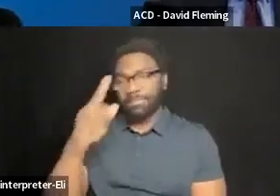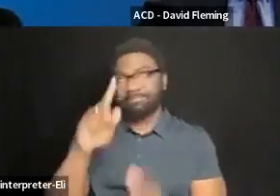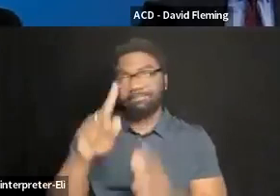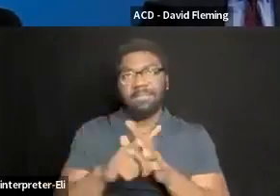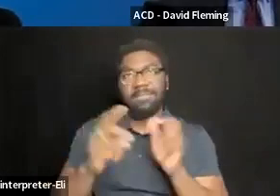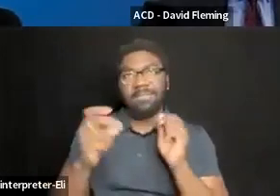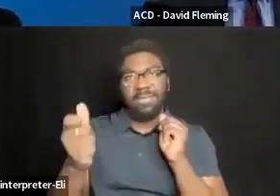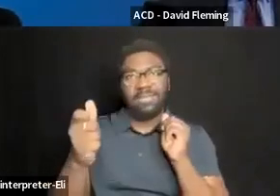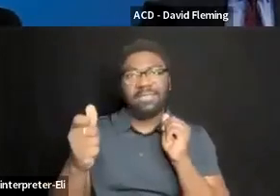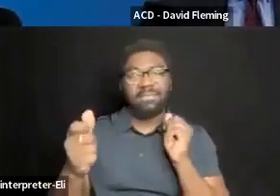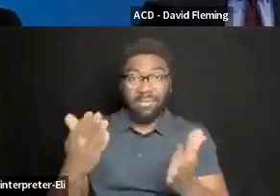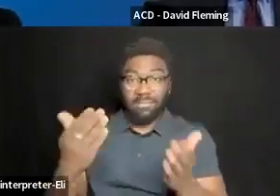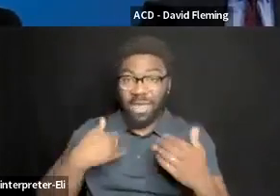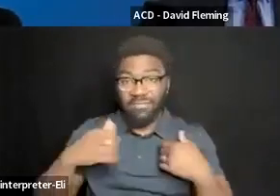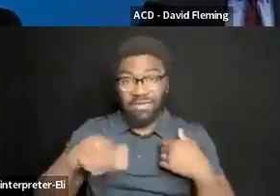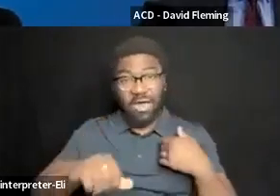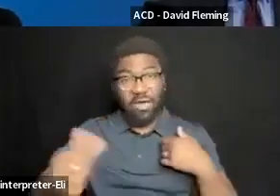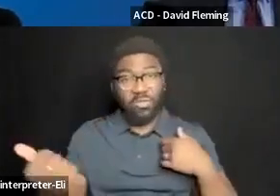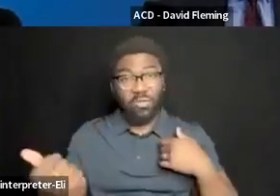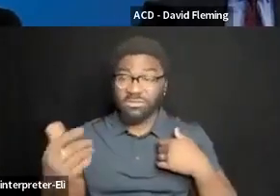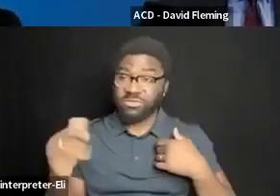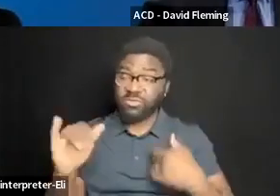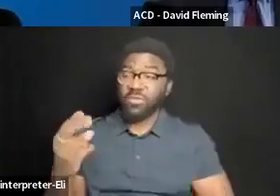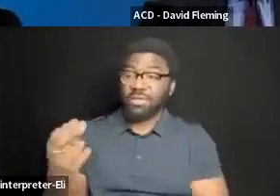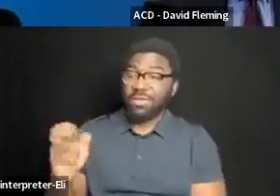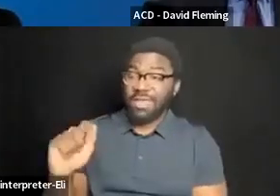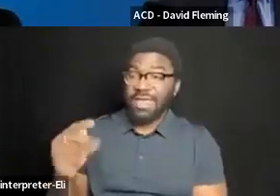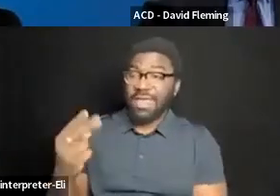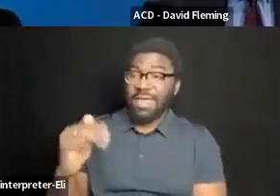Healthy Start is one example I know when I was at the city